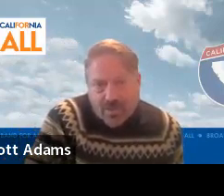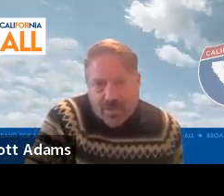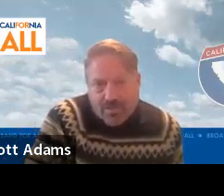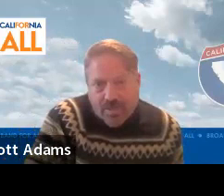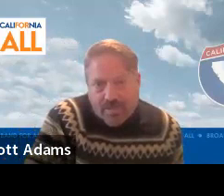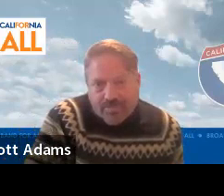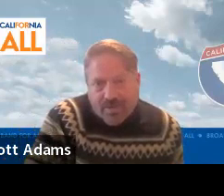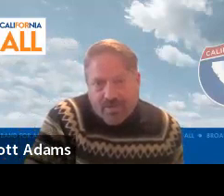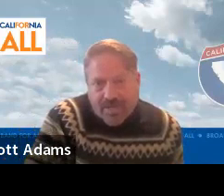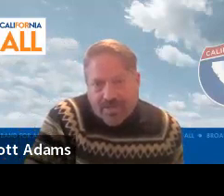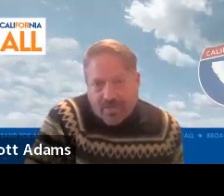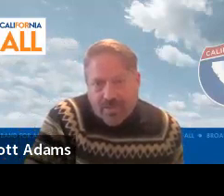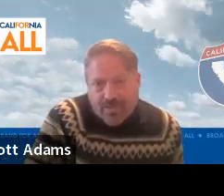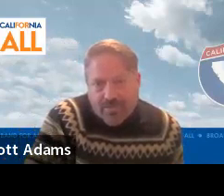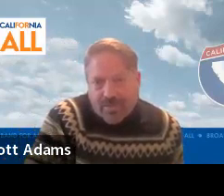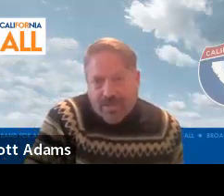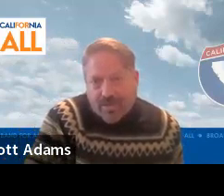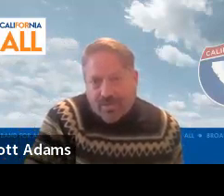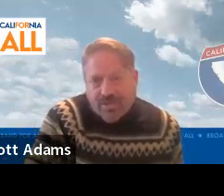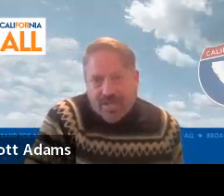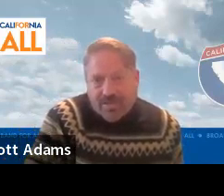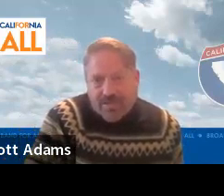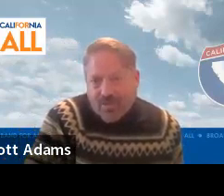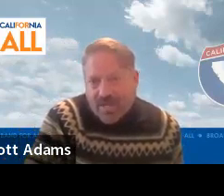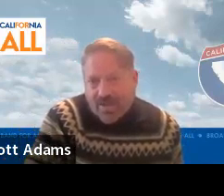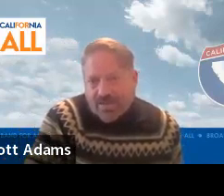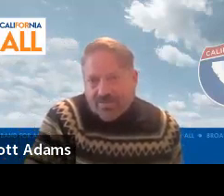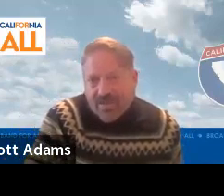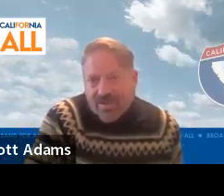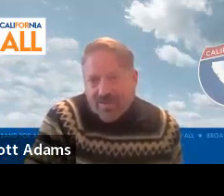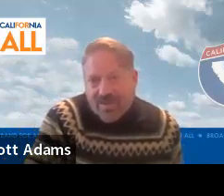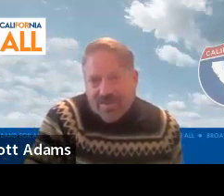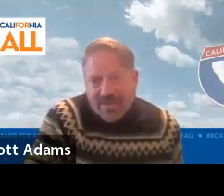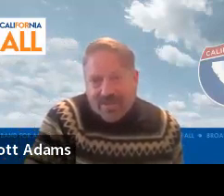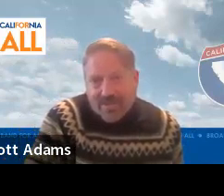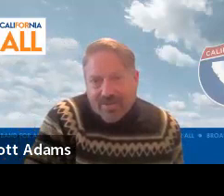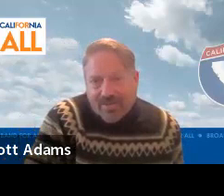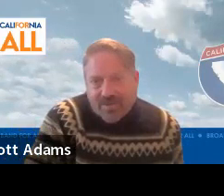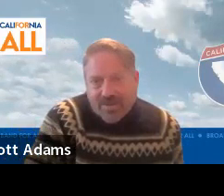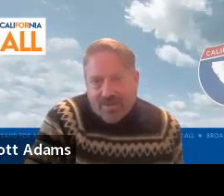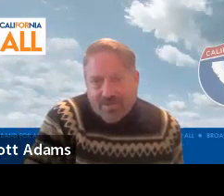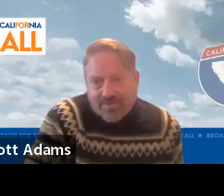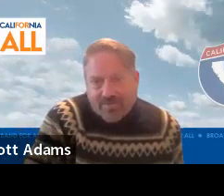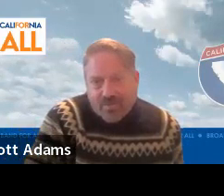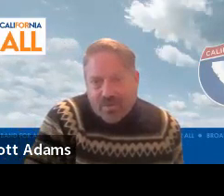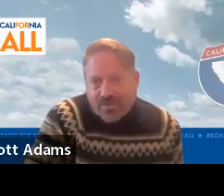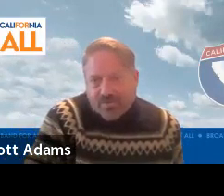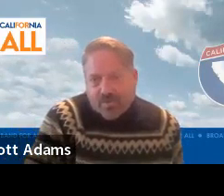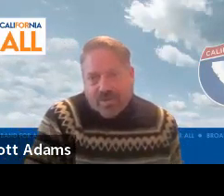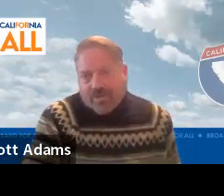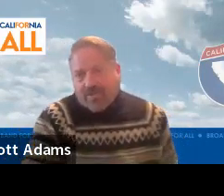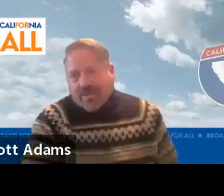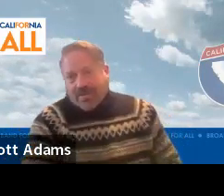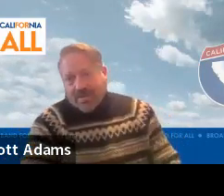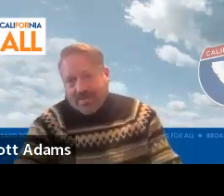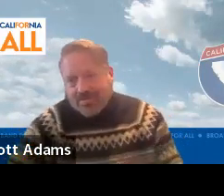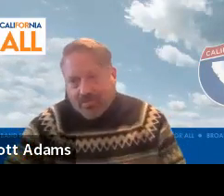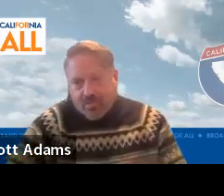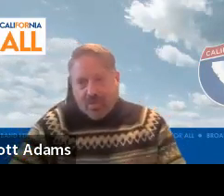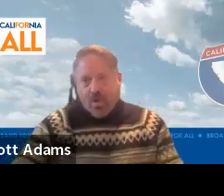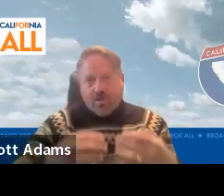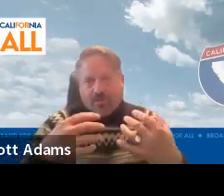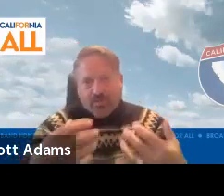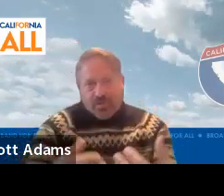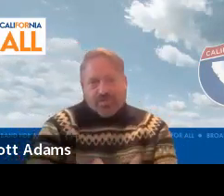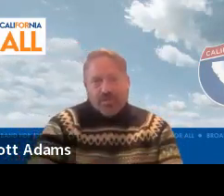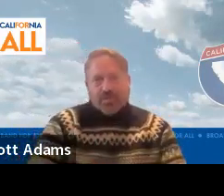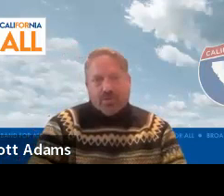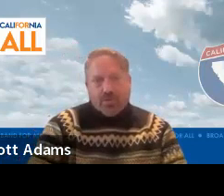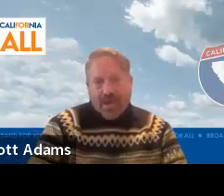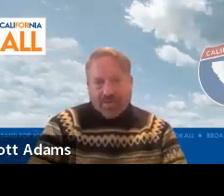And so you know, Michael Jennifer, Leo Kaitlyn Rene, you know, Laurie all of you folks who